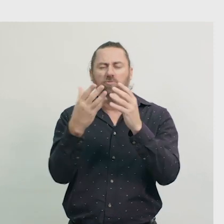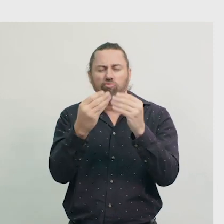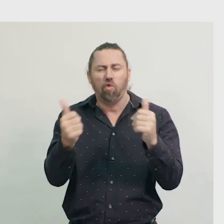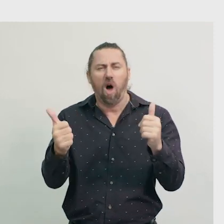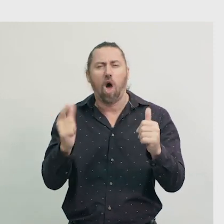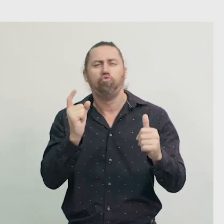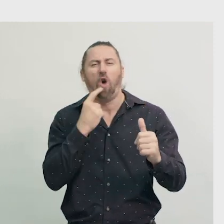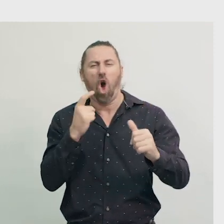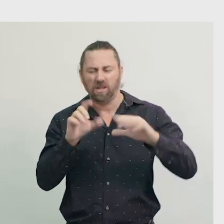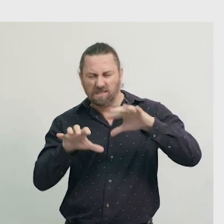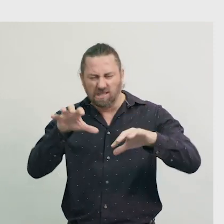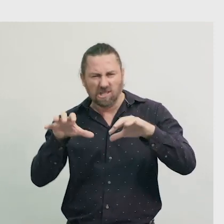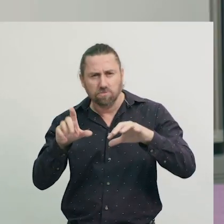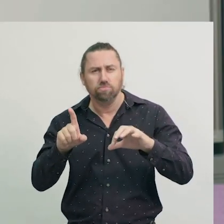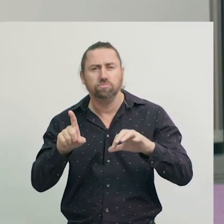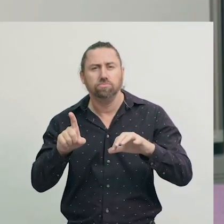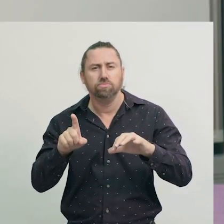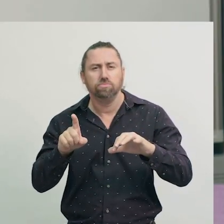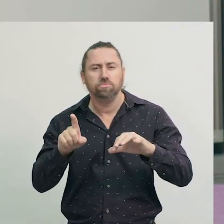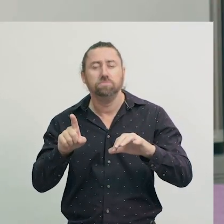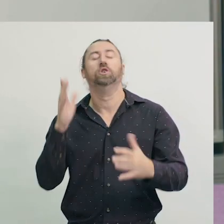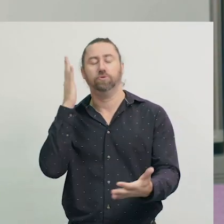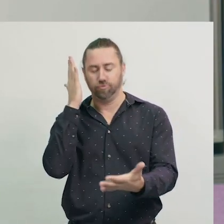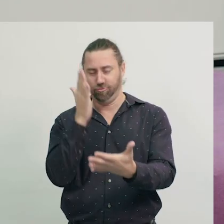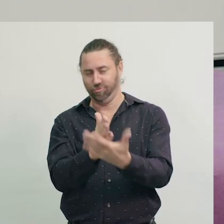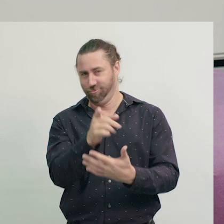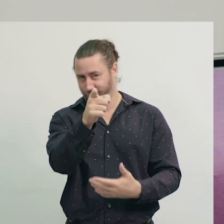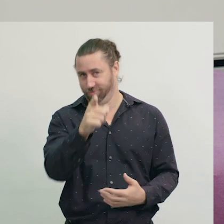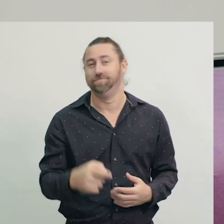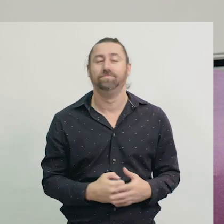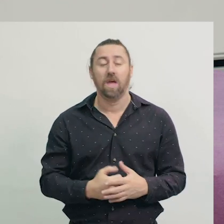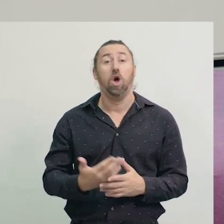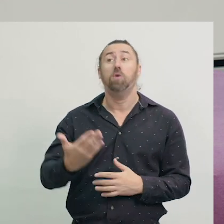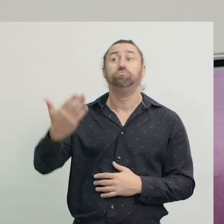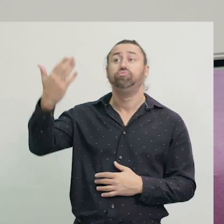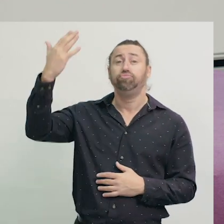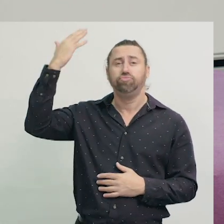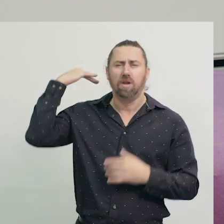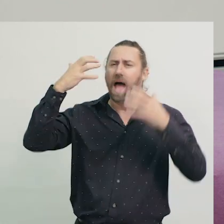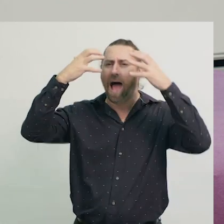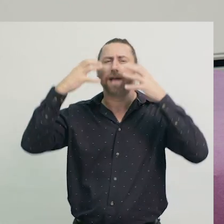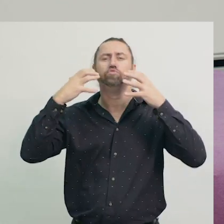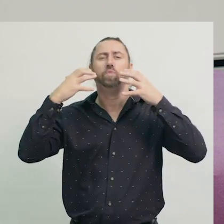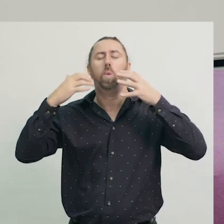True or false? True - in earlier missions, astronauts made observations,